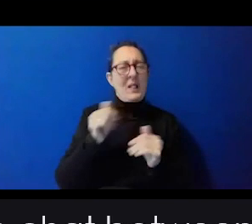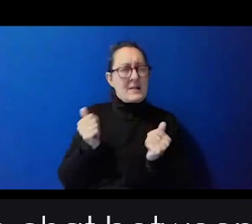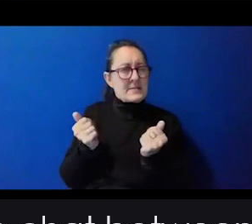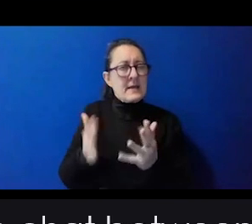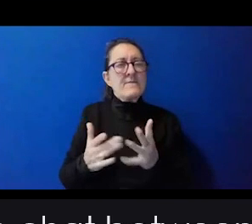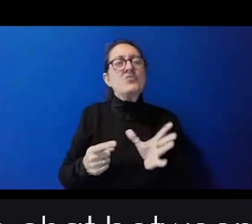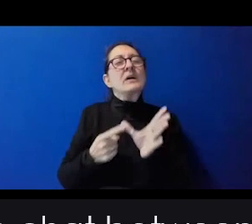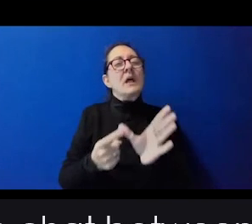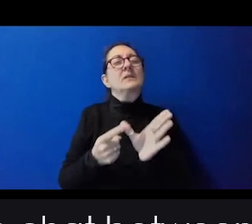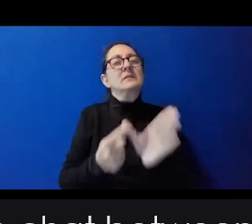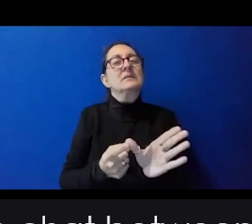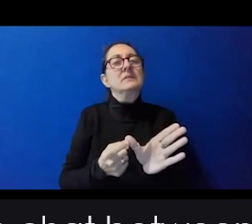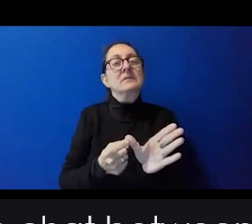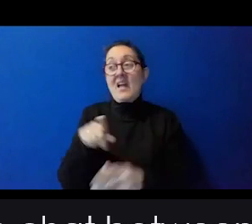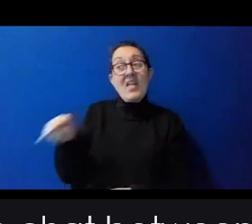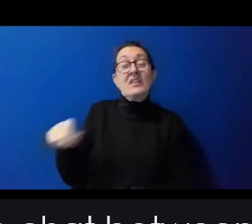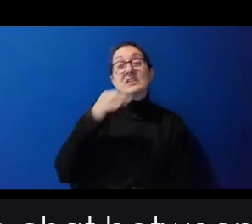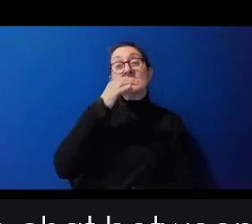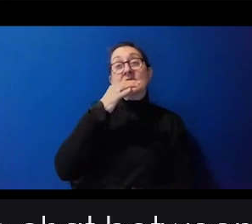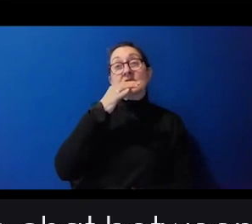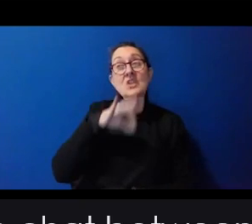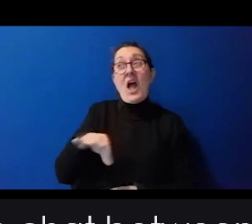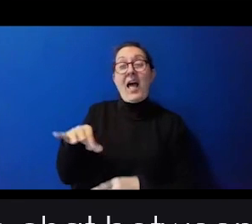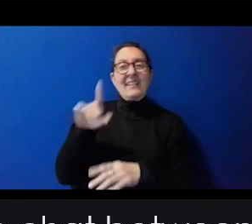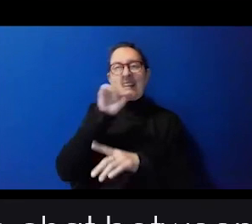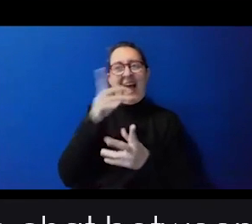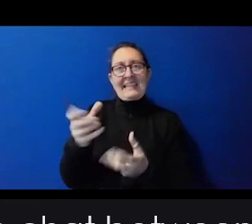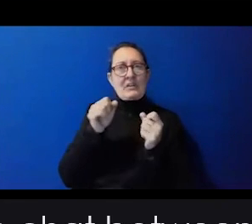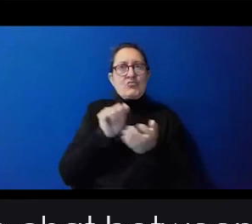have otherwise gotten if they didn't have a lawyer and so I think that that's what I think what legal